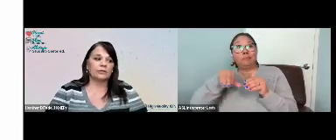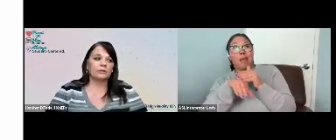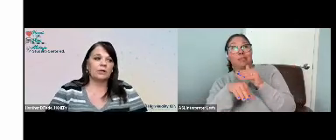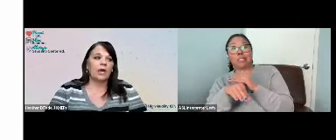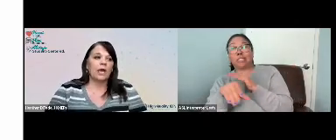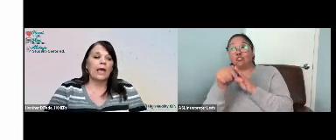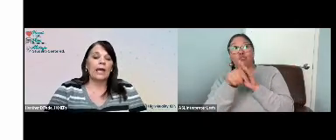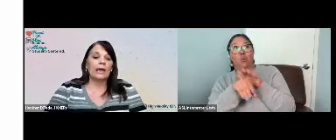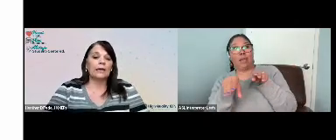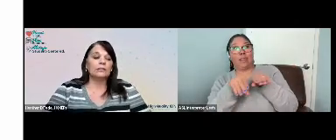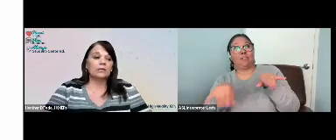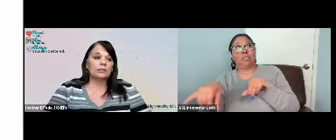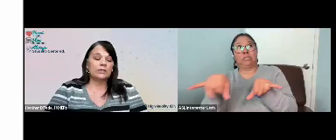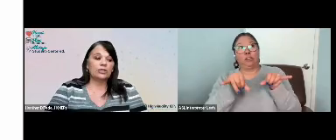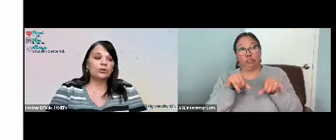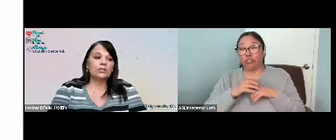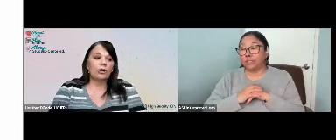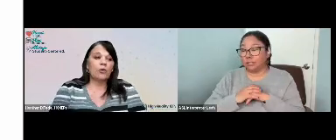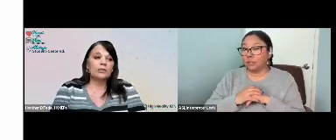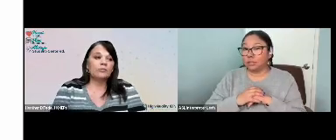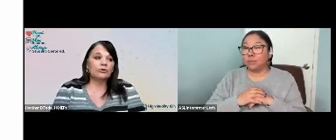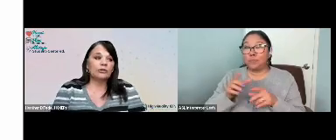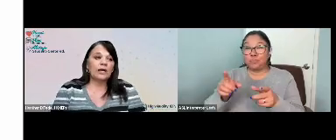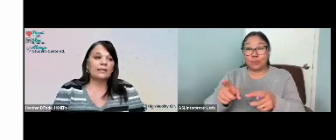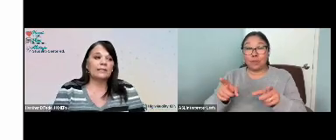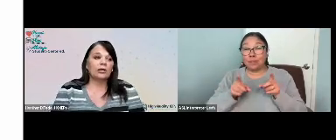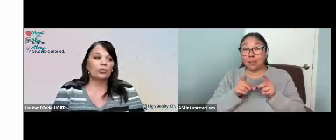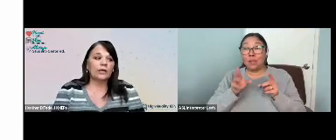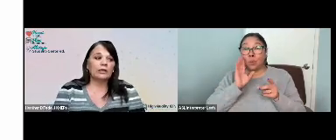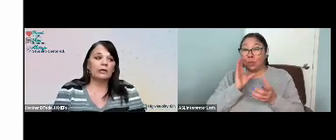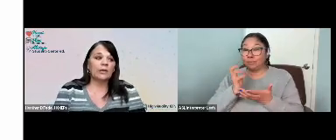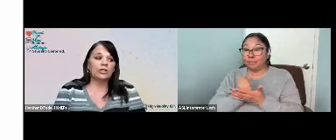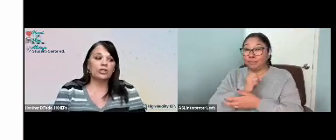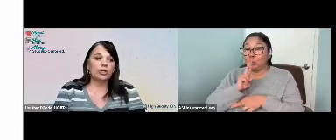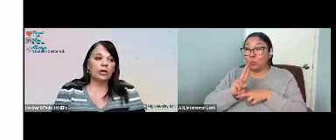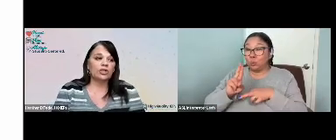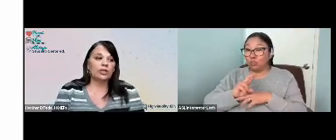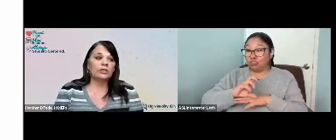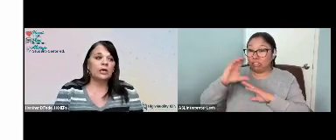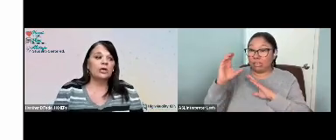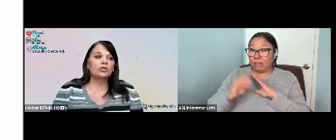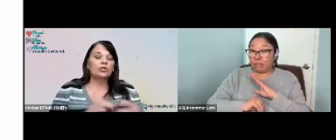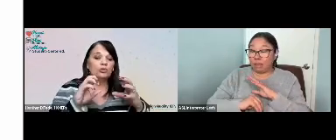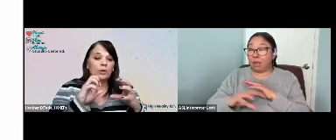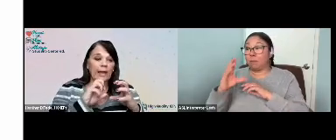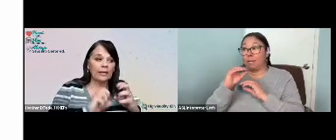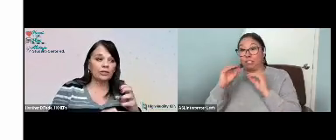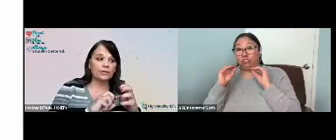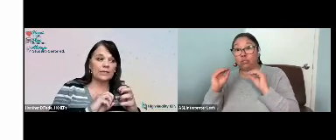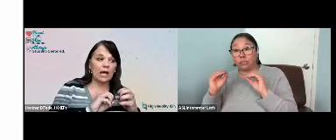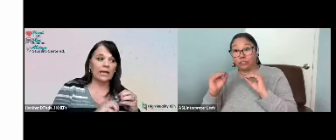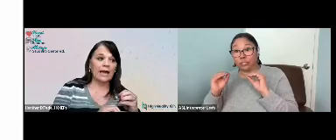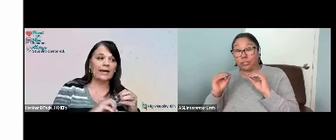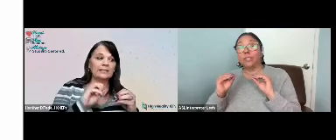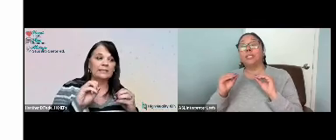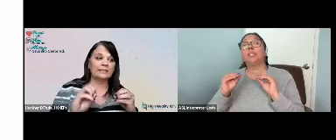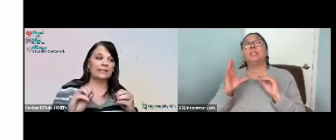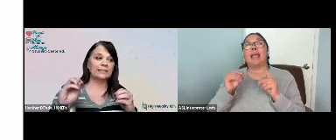standards. And districts are going to be utilizing curriculum and instruction to and those aligned